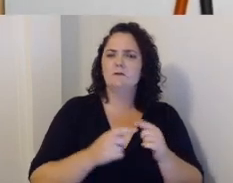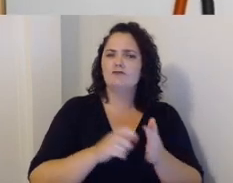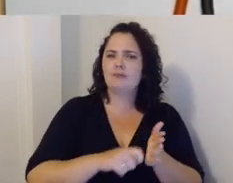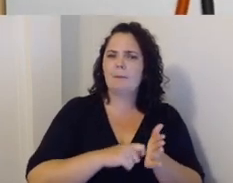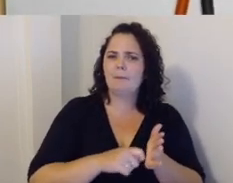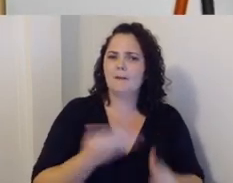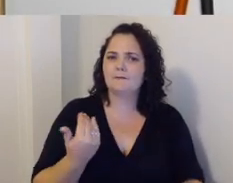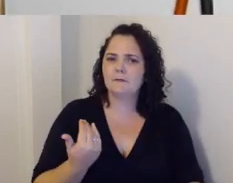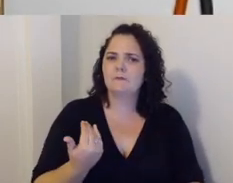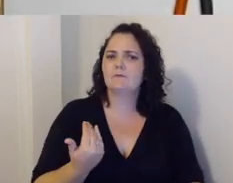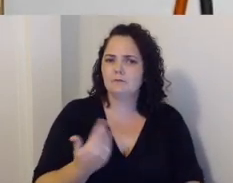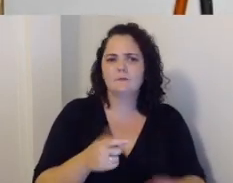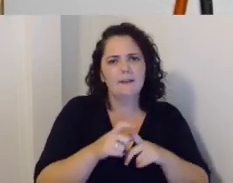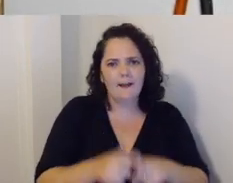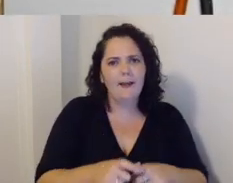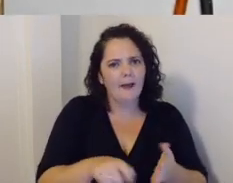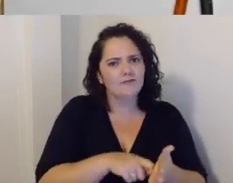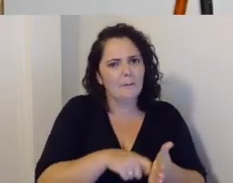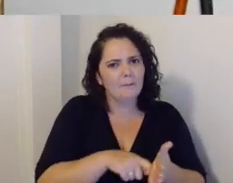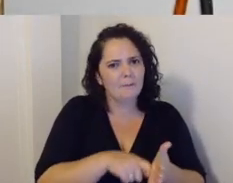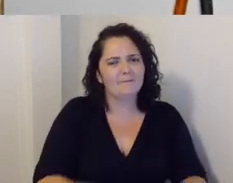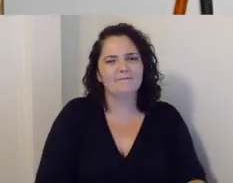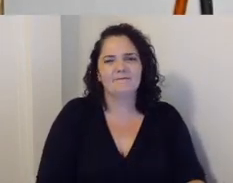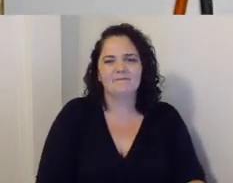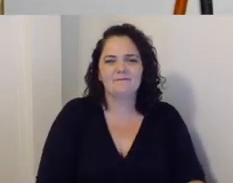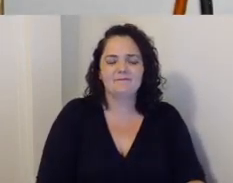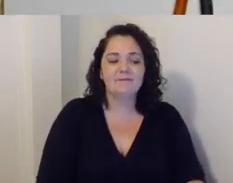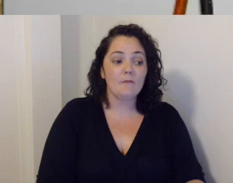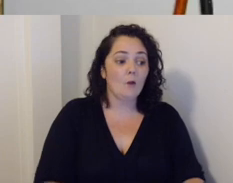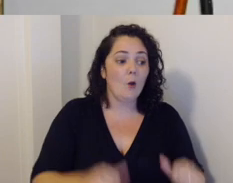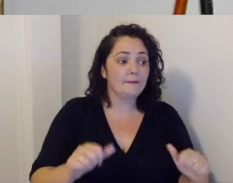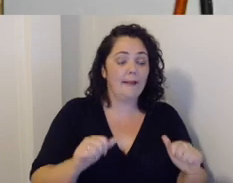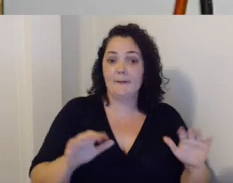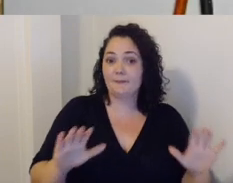there as I try to erase back through it. Okay yes we have one more question, then we're going to kick